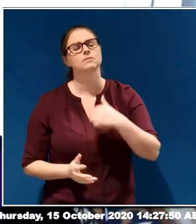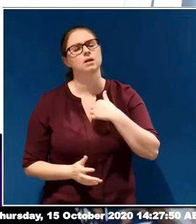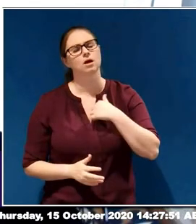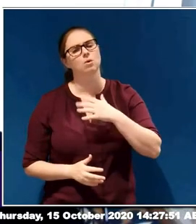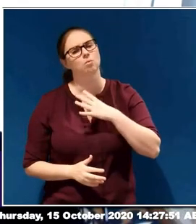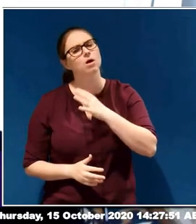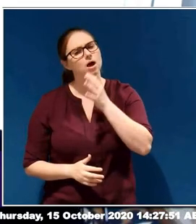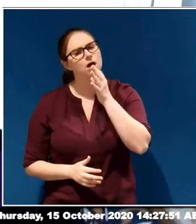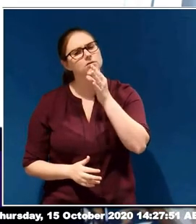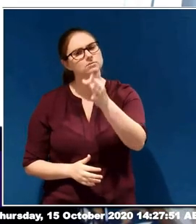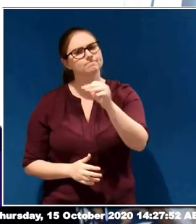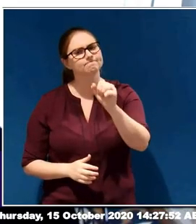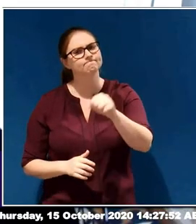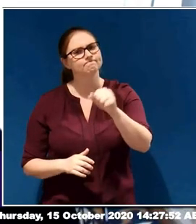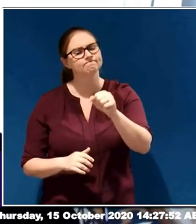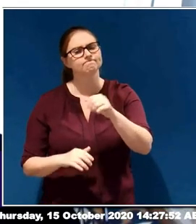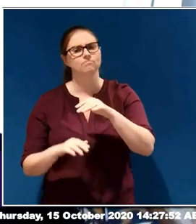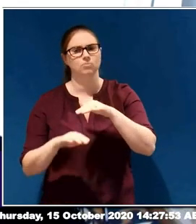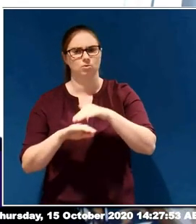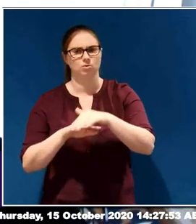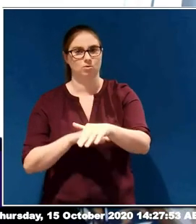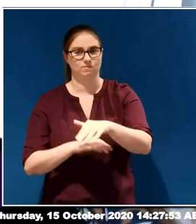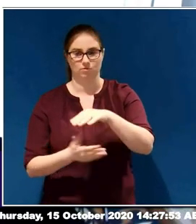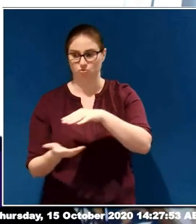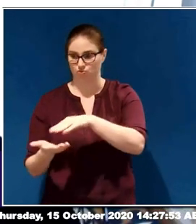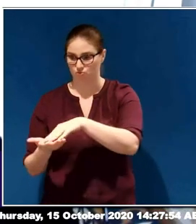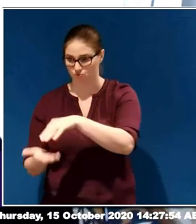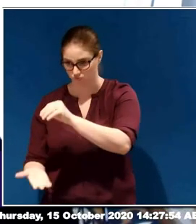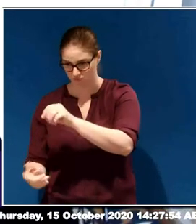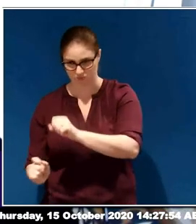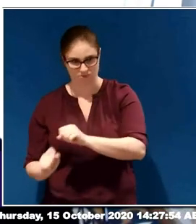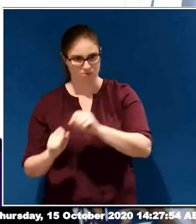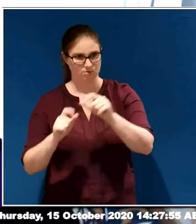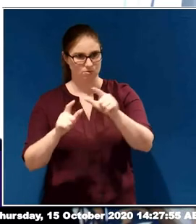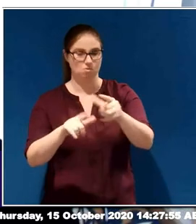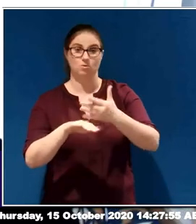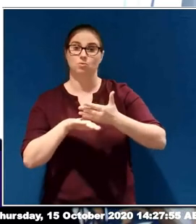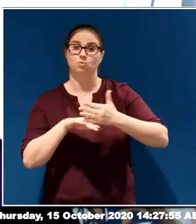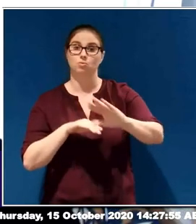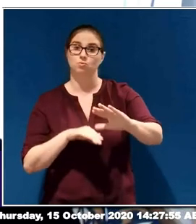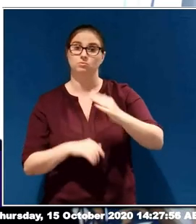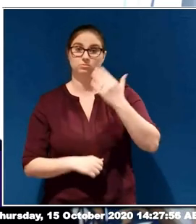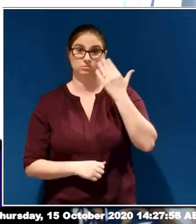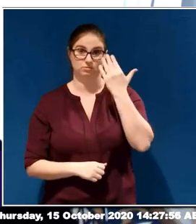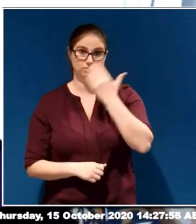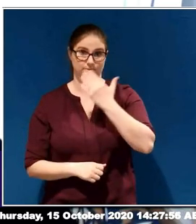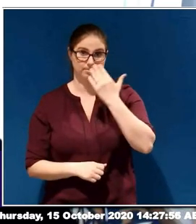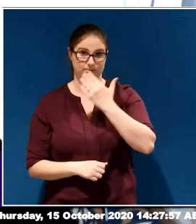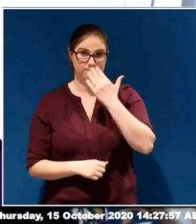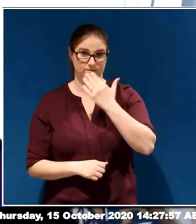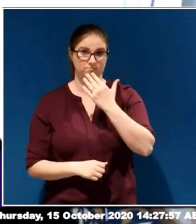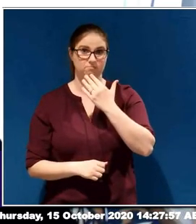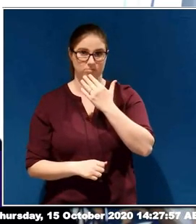to the new school, the decision to have them only come part time, it seems like